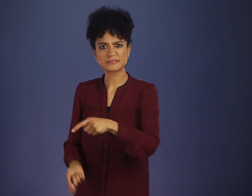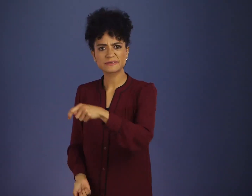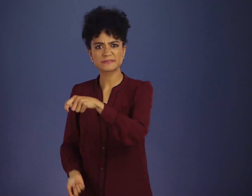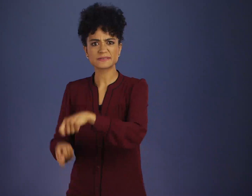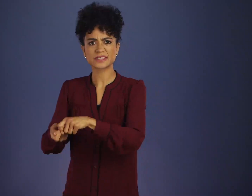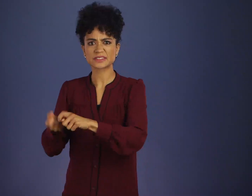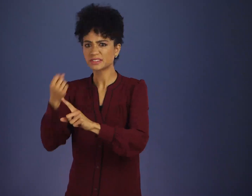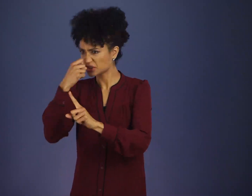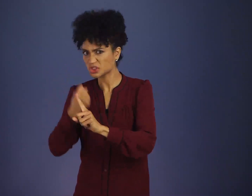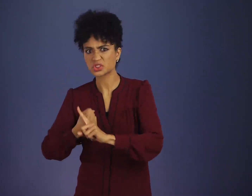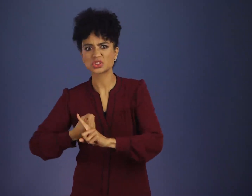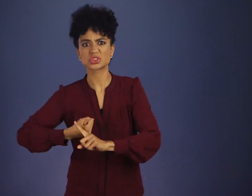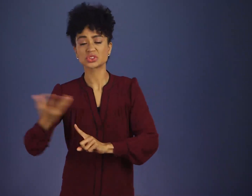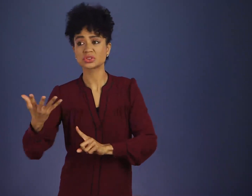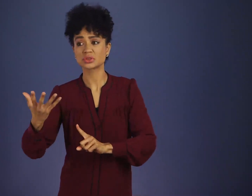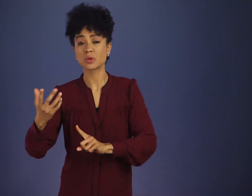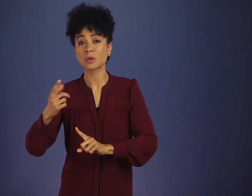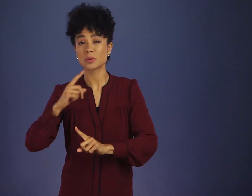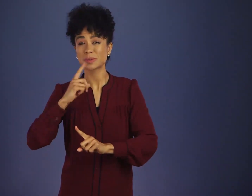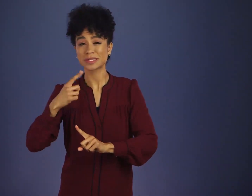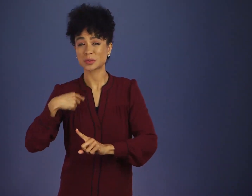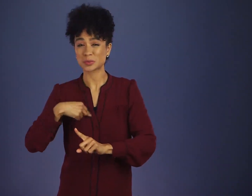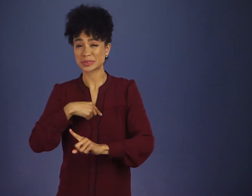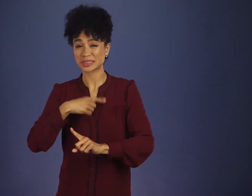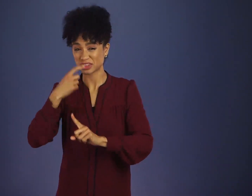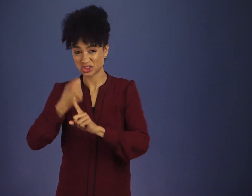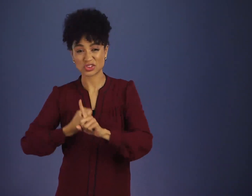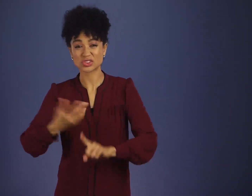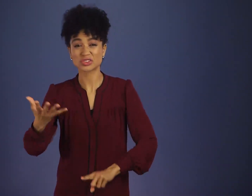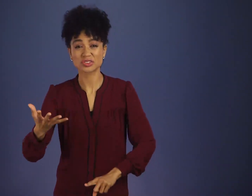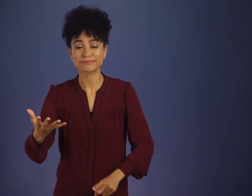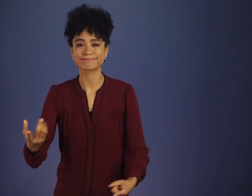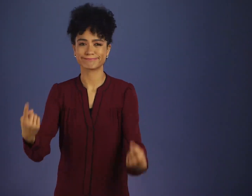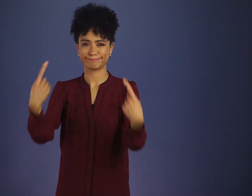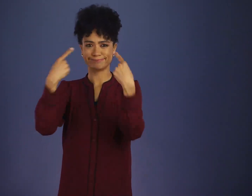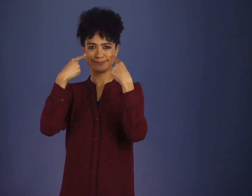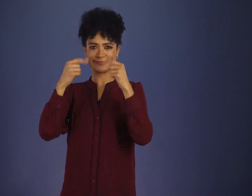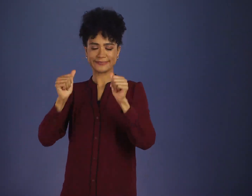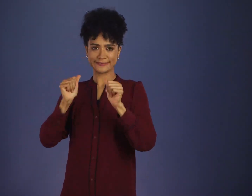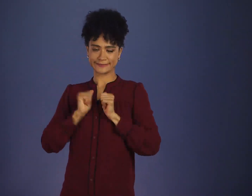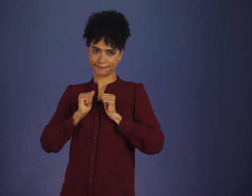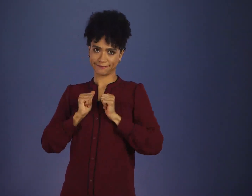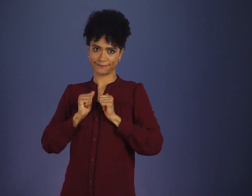we were really beating ourselves with the club of anger we had intended to use on others.